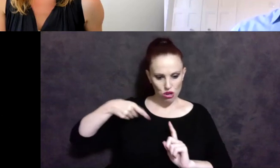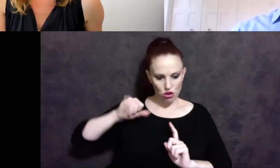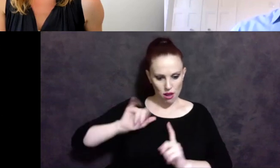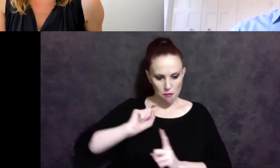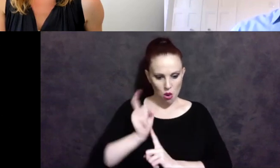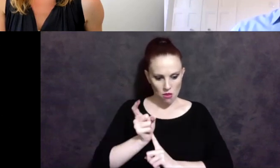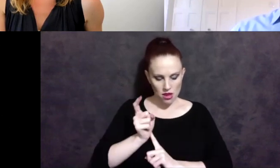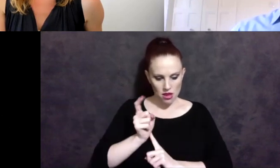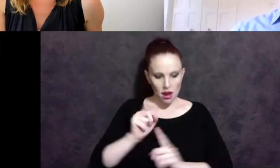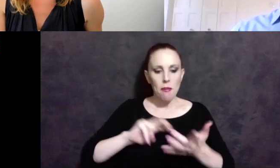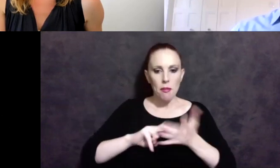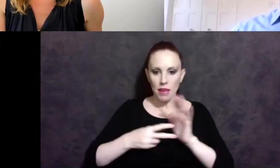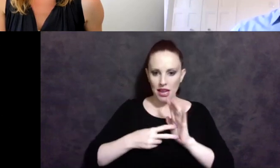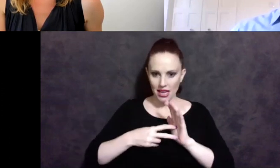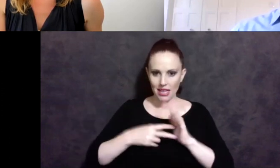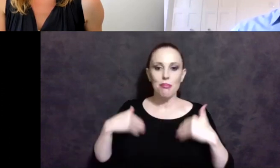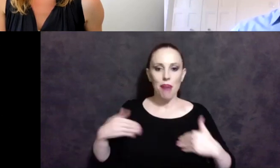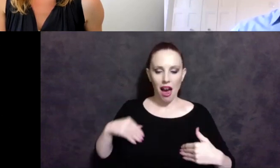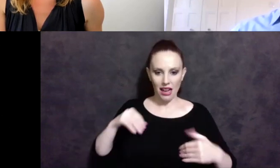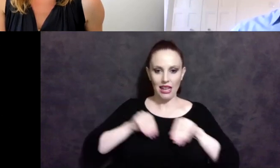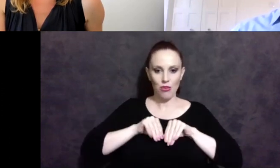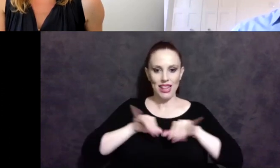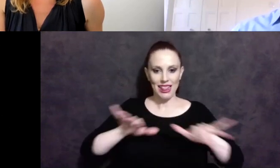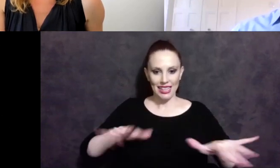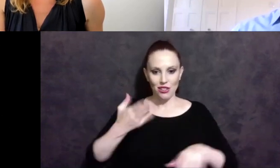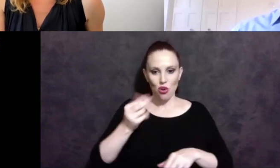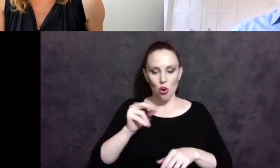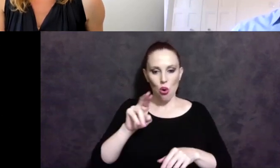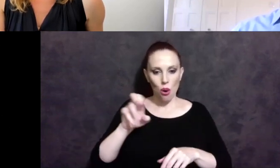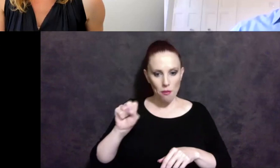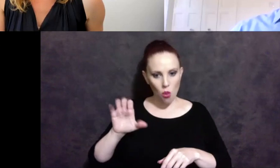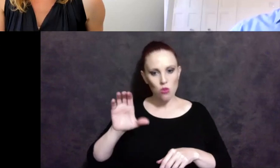that your body is releasing hormones and cortisol and experiencing discomfort that you have